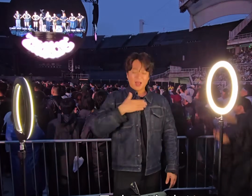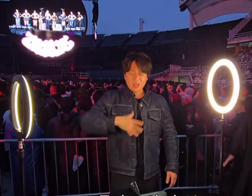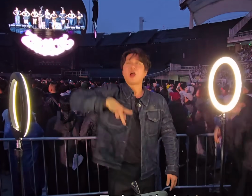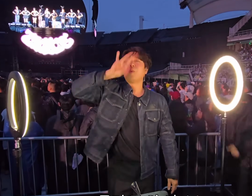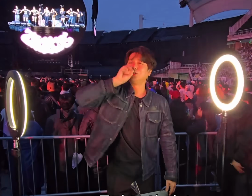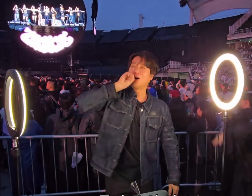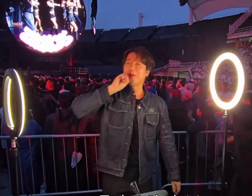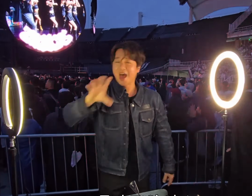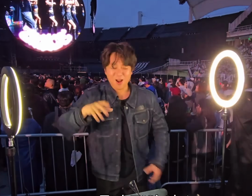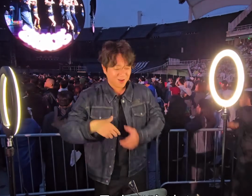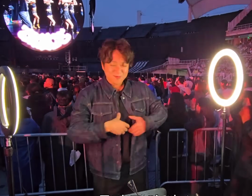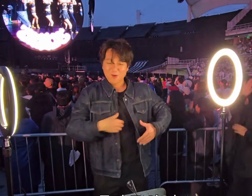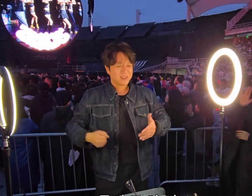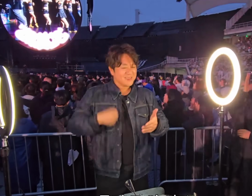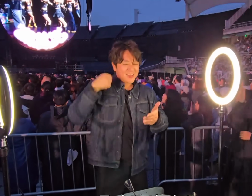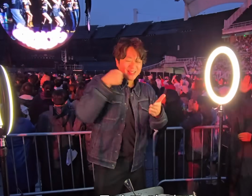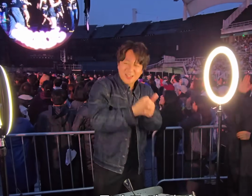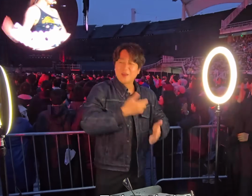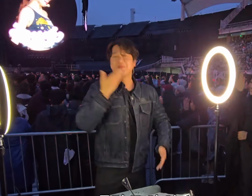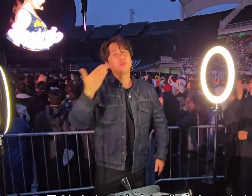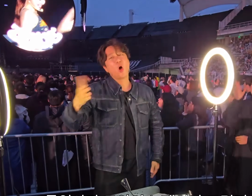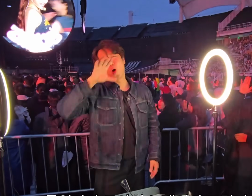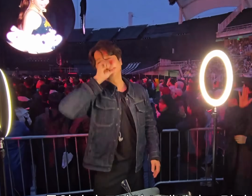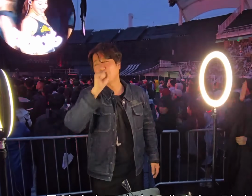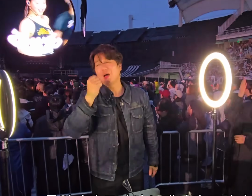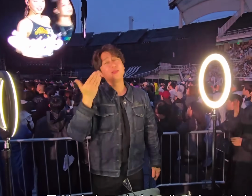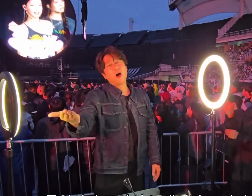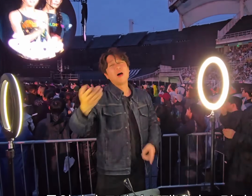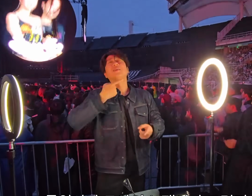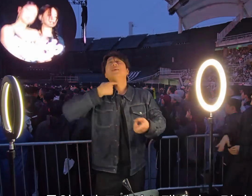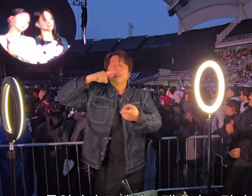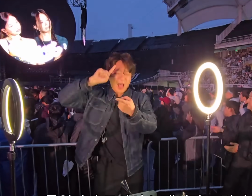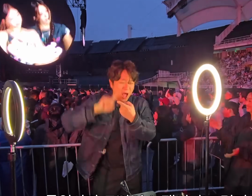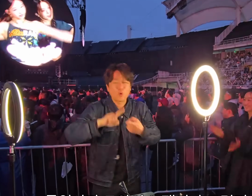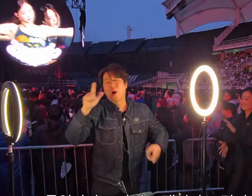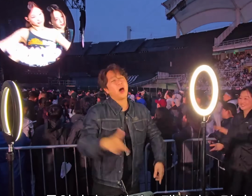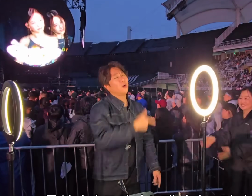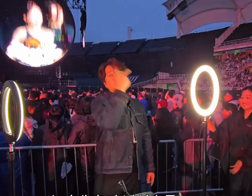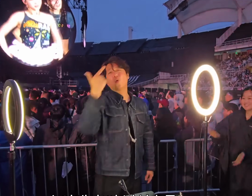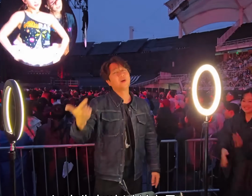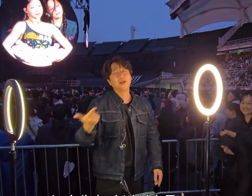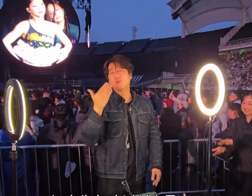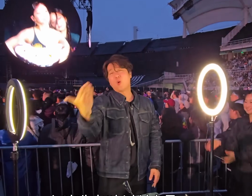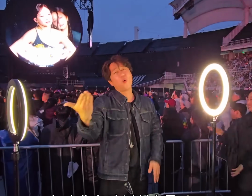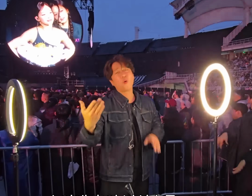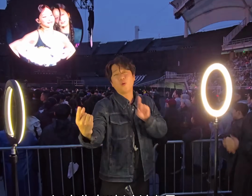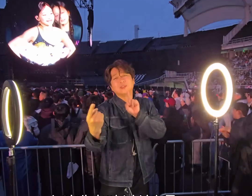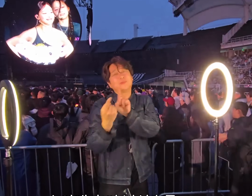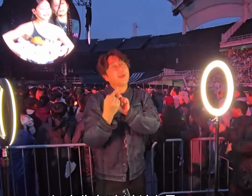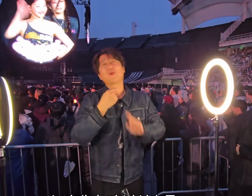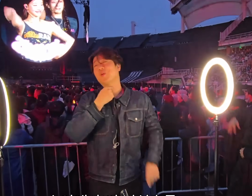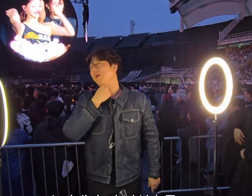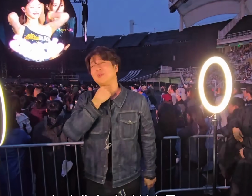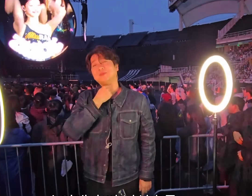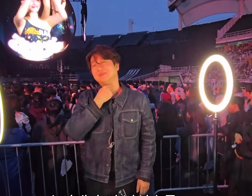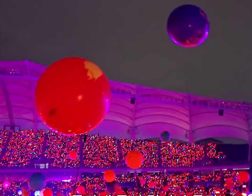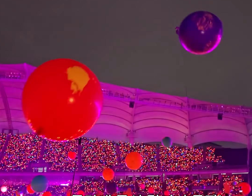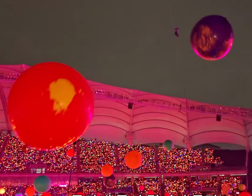And then… YES. TWICE! For real! The interpreter must be a TWICE fan too, because the sign language was full of energy and excitement!